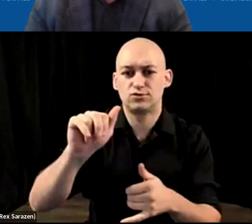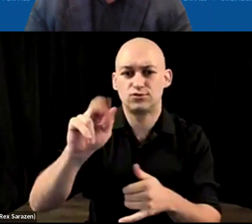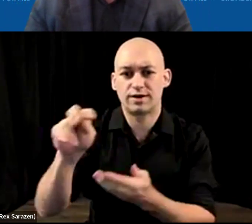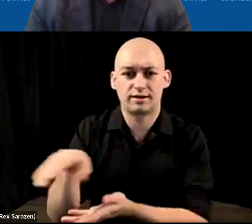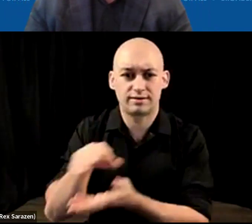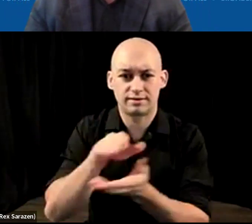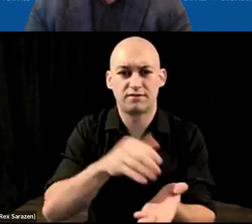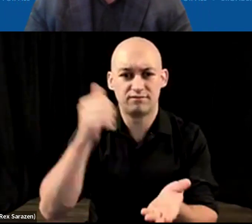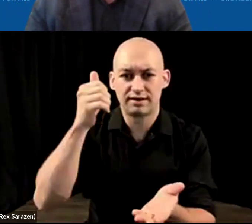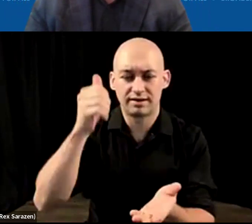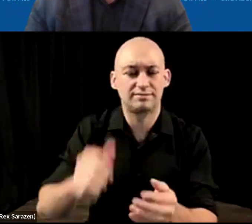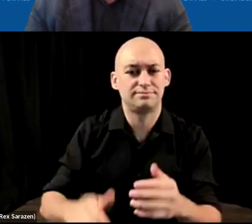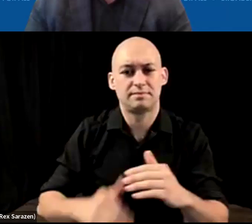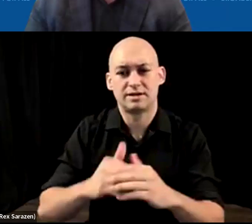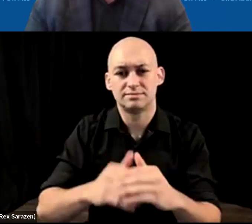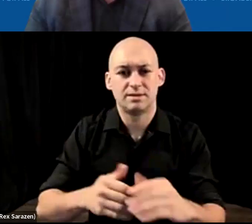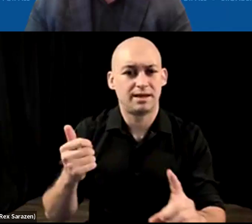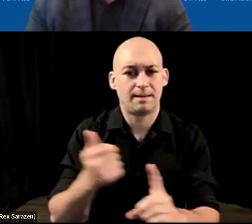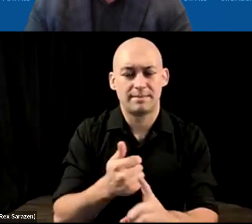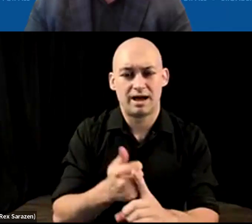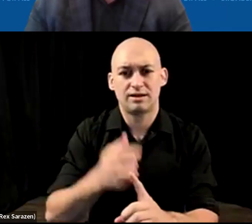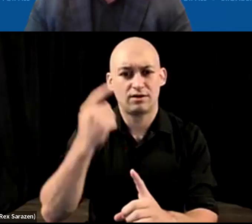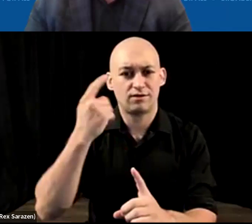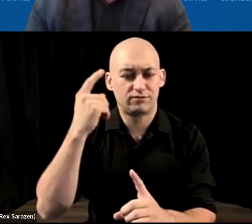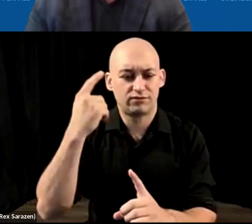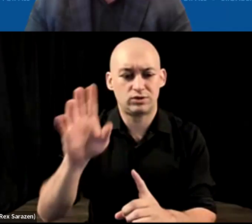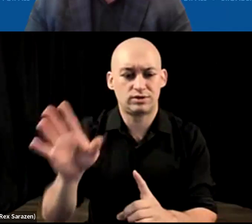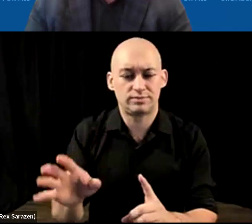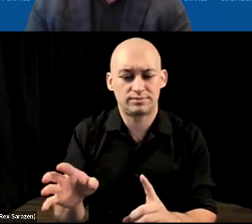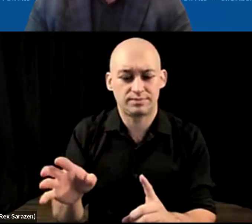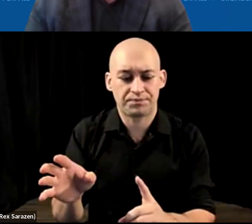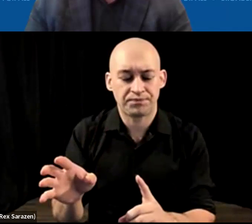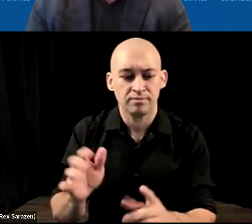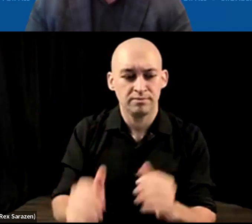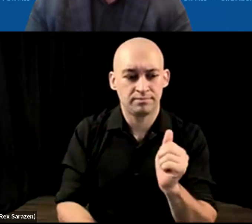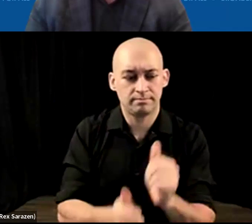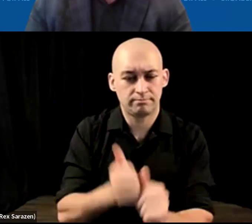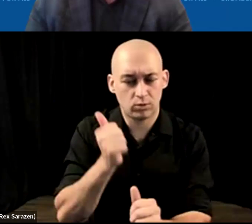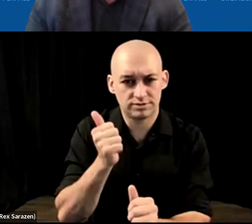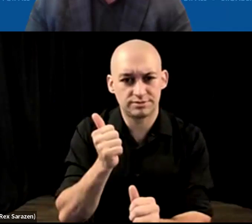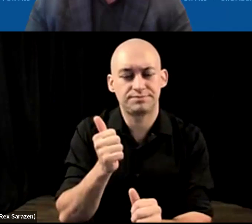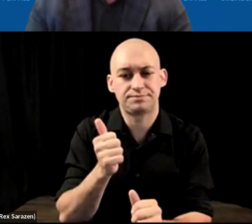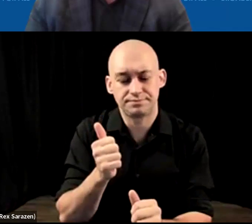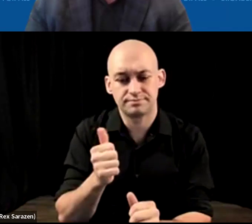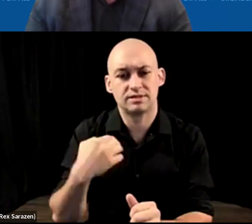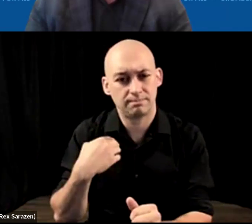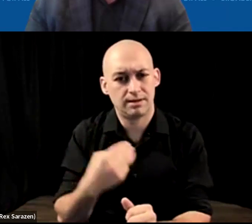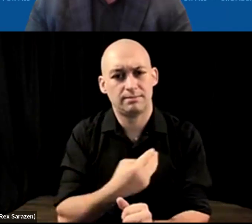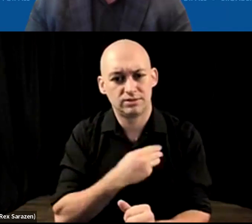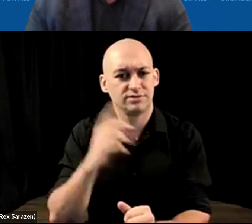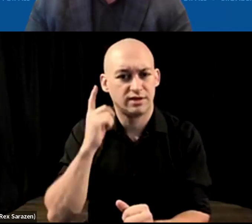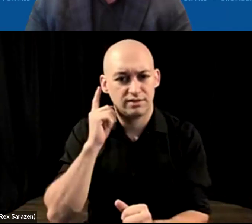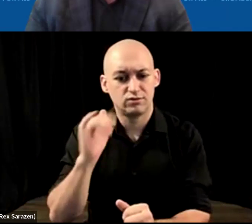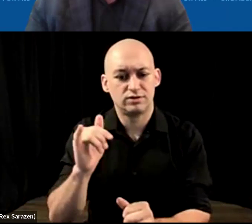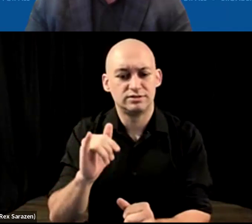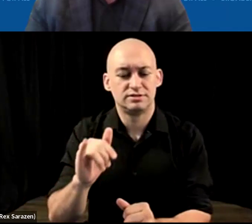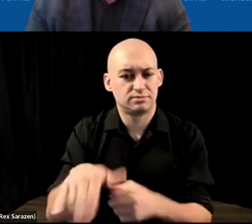and outcomes for the most members of California has covered populations that could be impacted